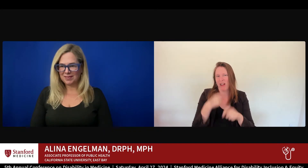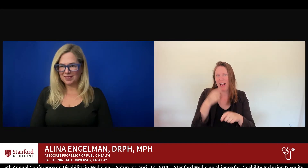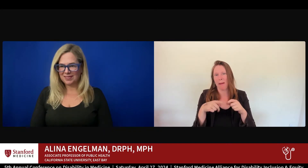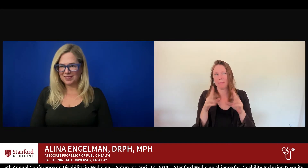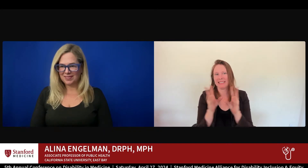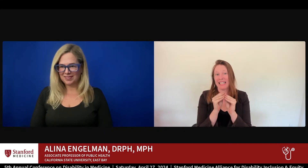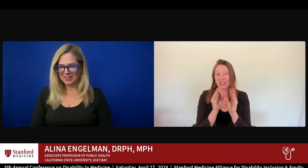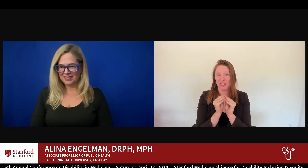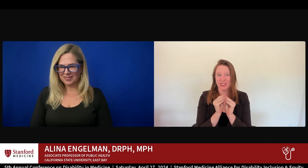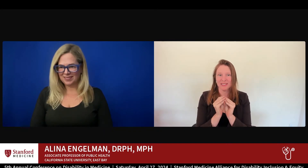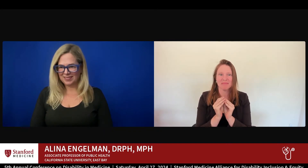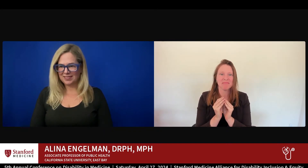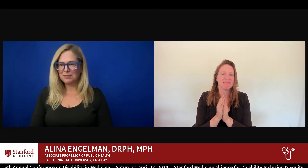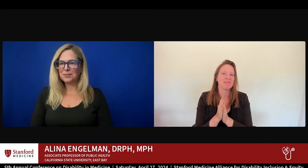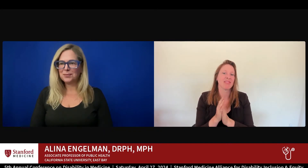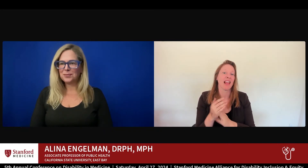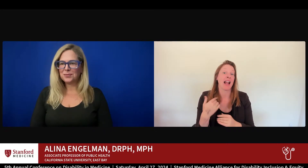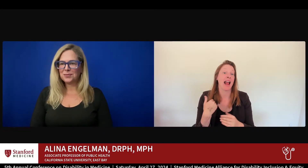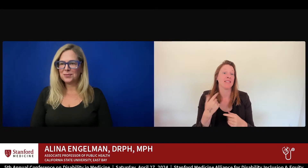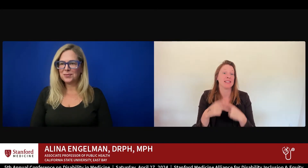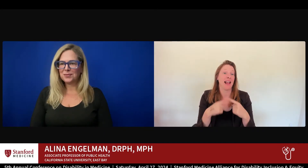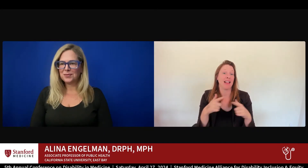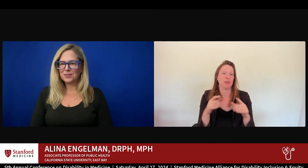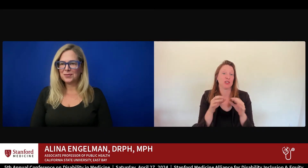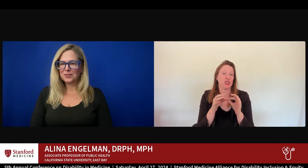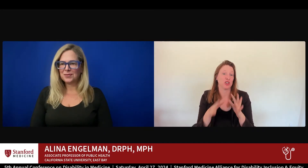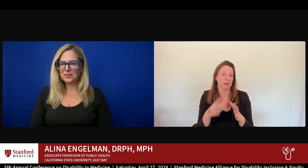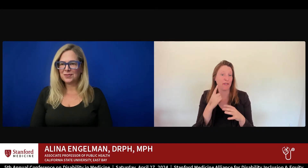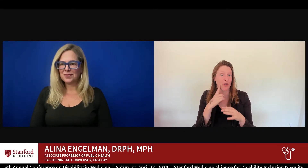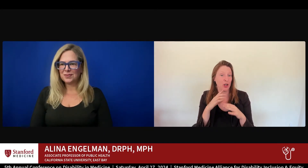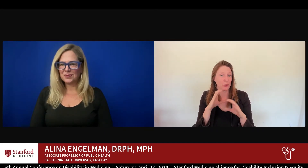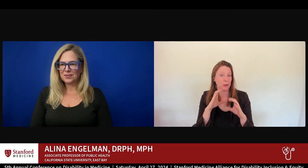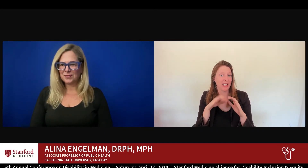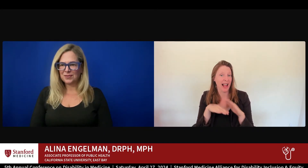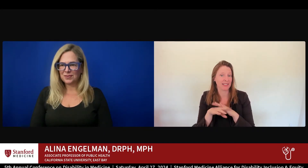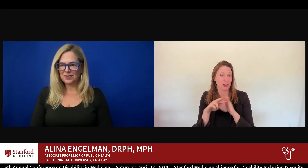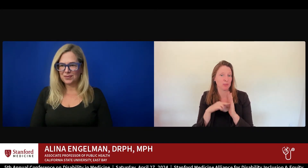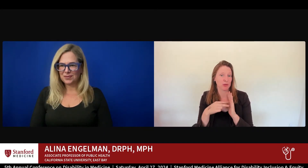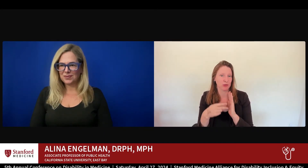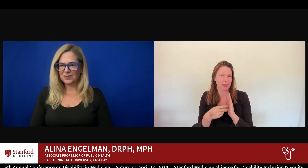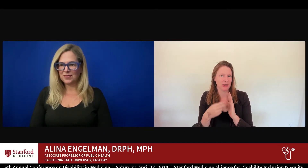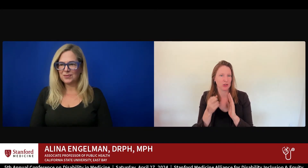to moderate this wrap-up session. I am using a sign language interpreter for